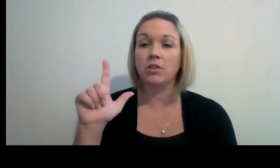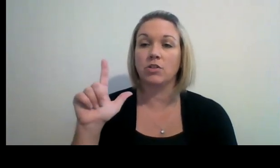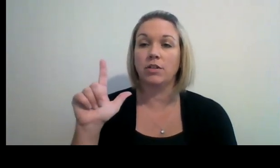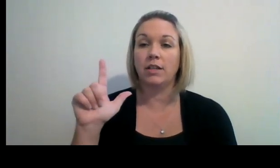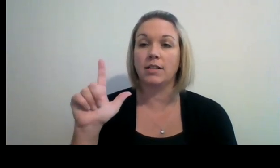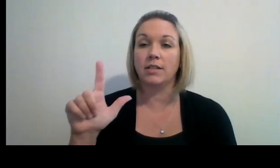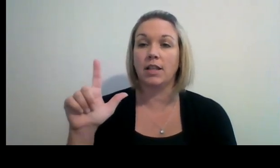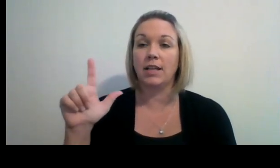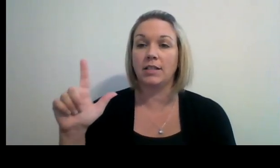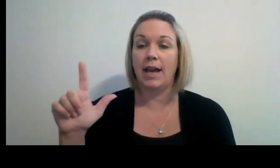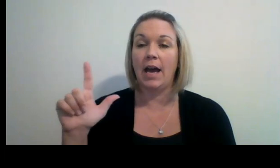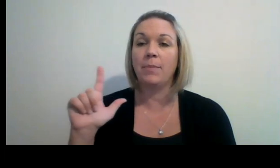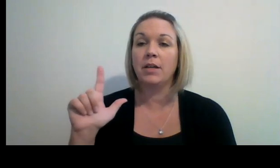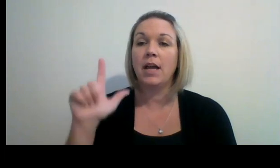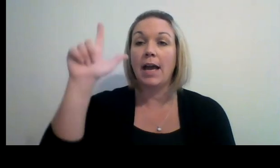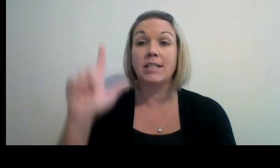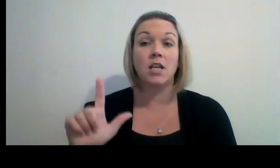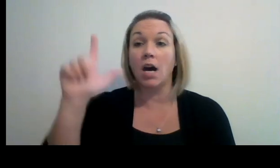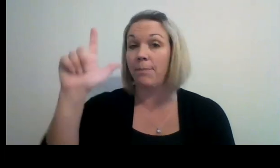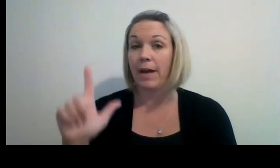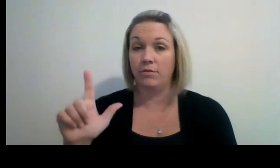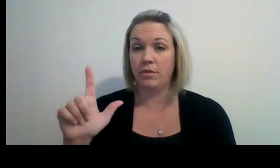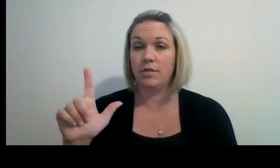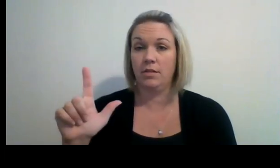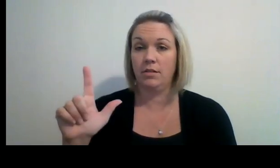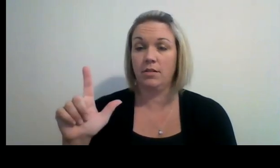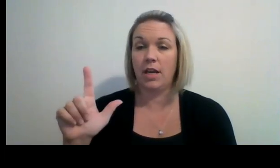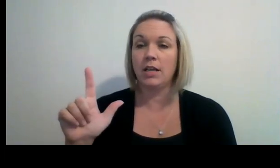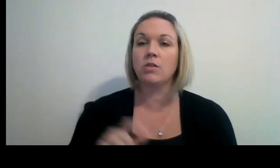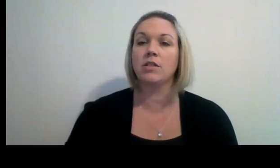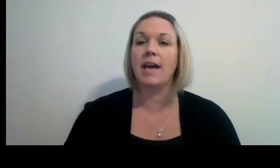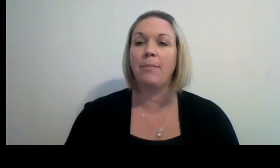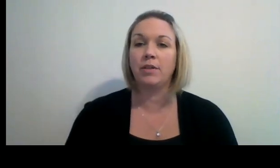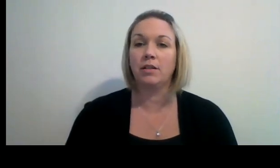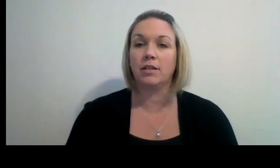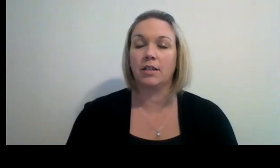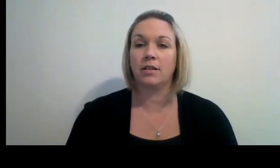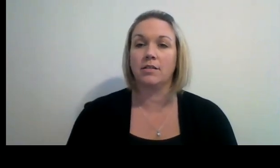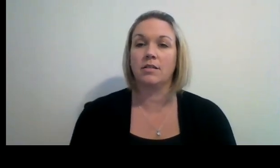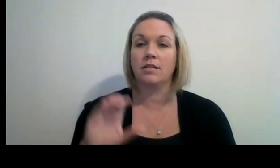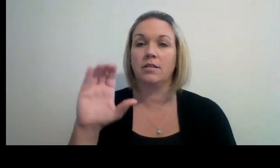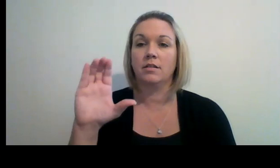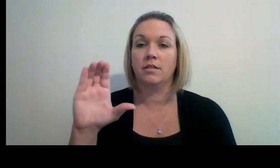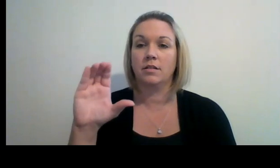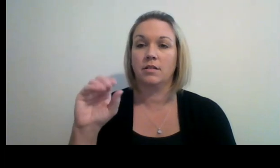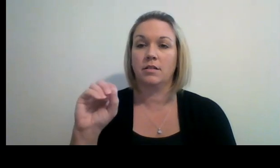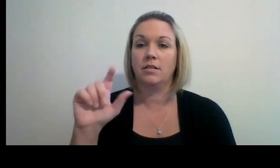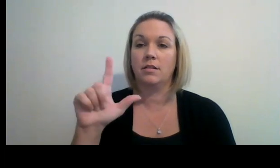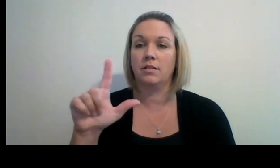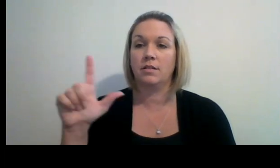sure that it's a slight tap and not a bounce. Okay? So a tap would look like this.